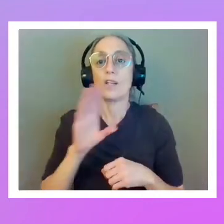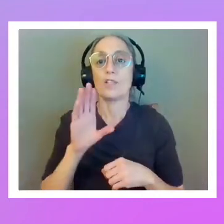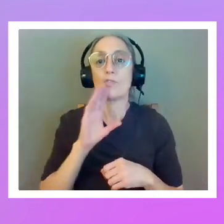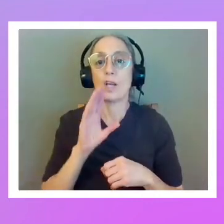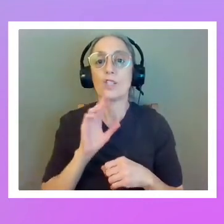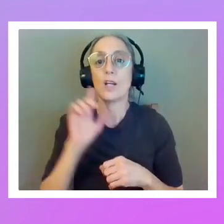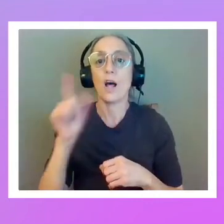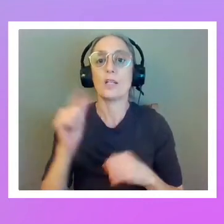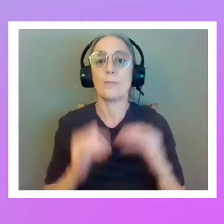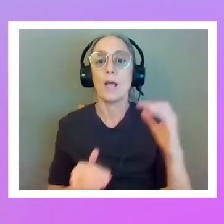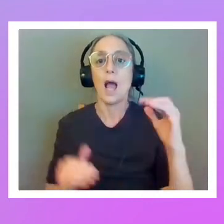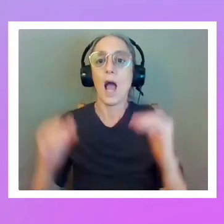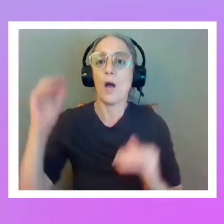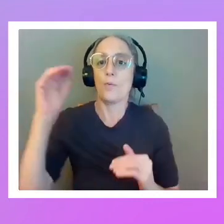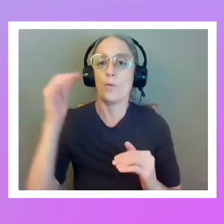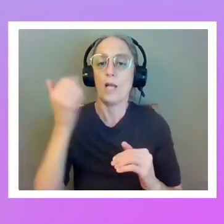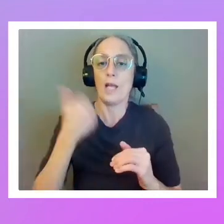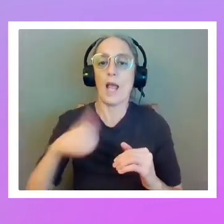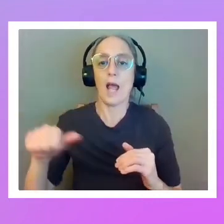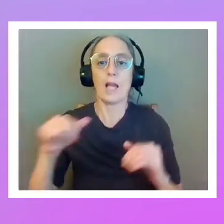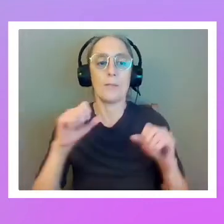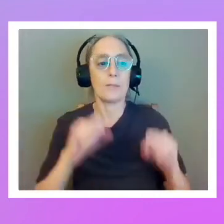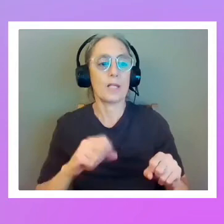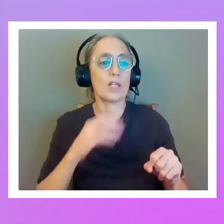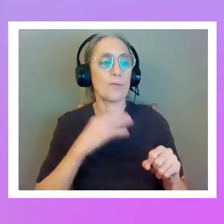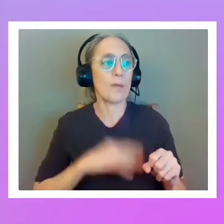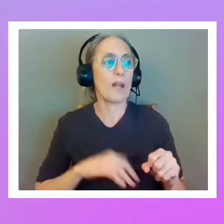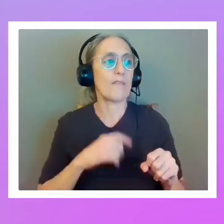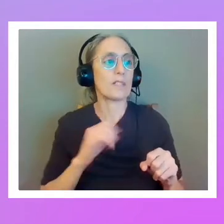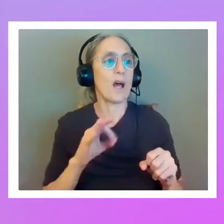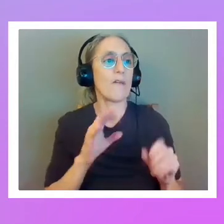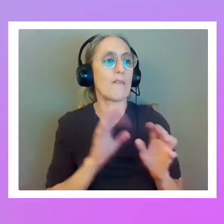of value and that they might've had.